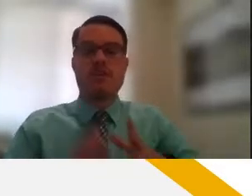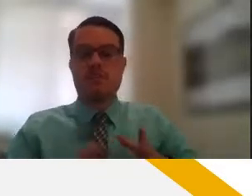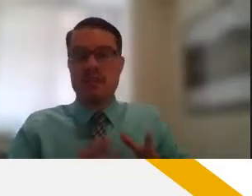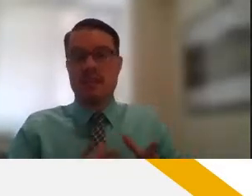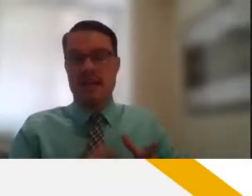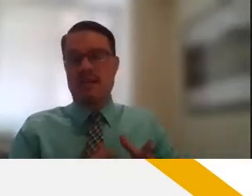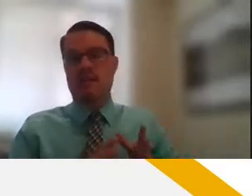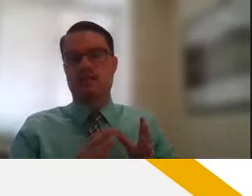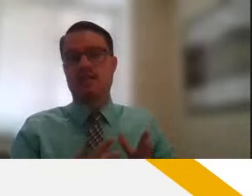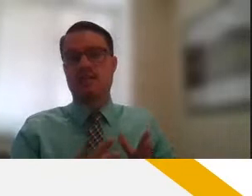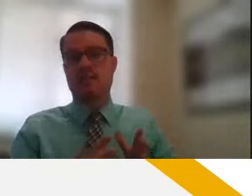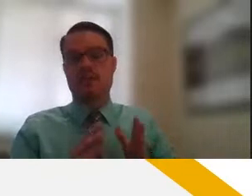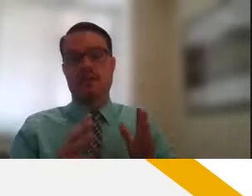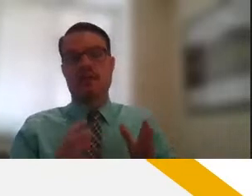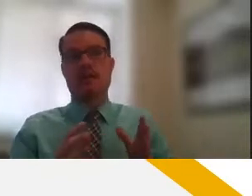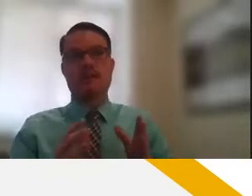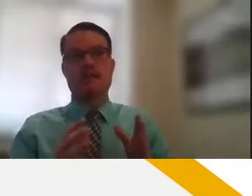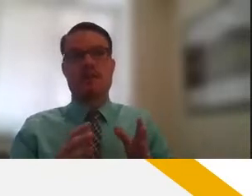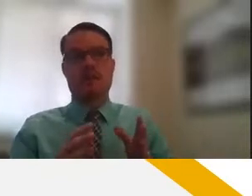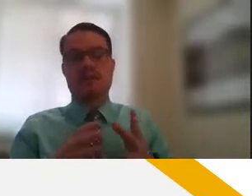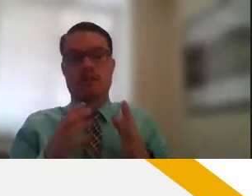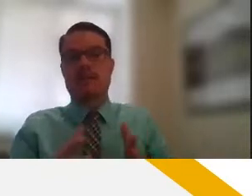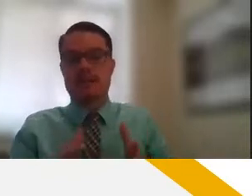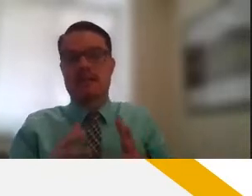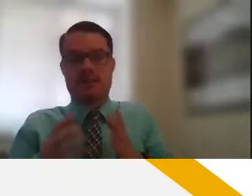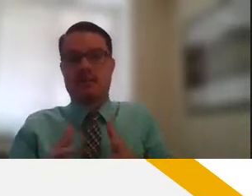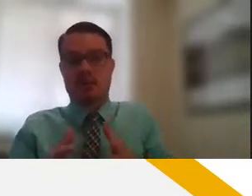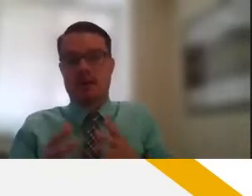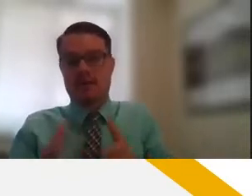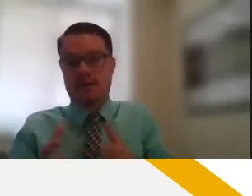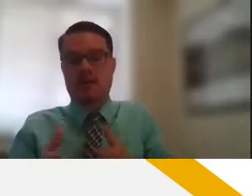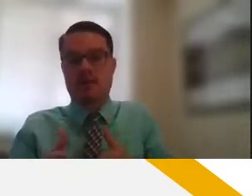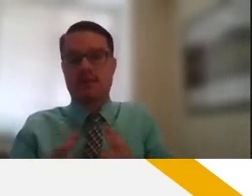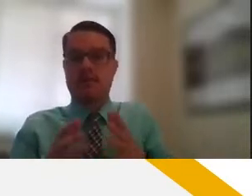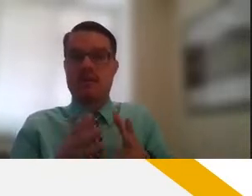Each P&A System is its own entity like DRNY is nonprofit,